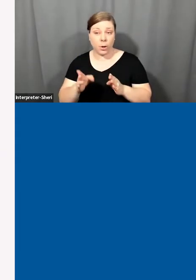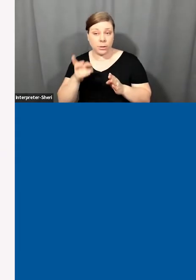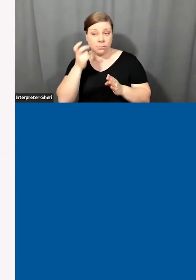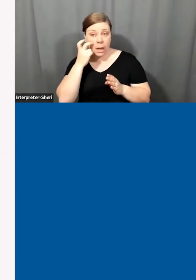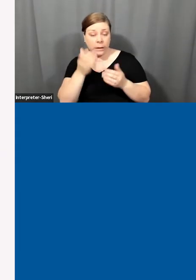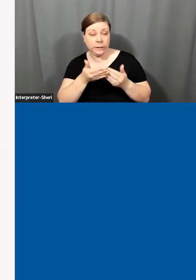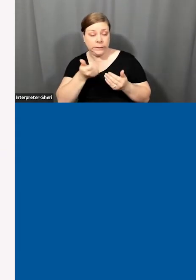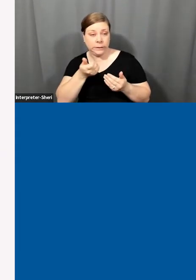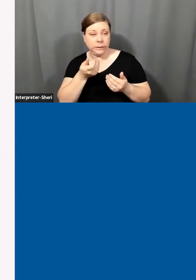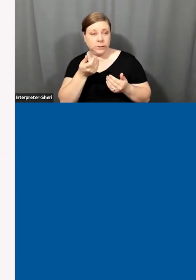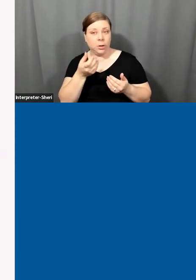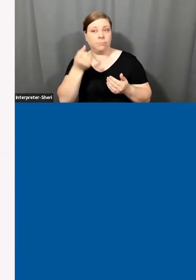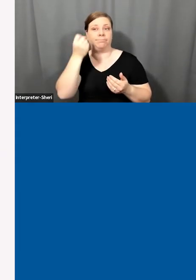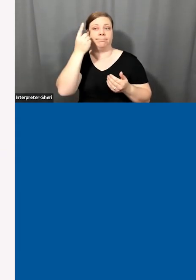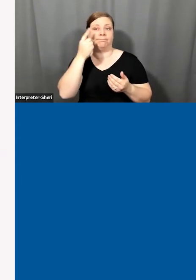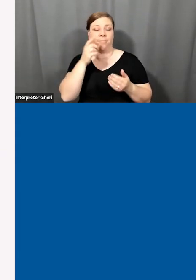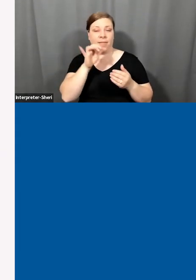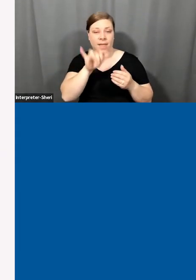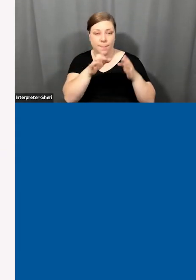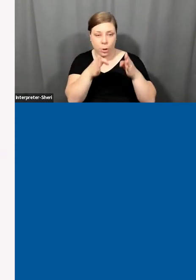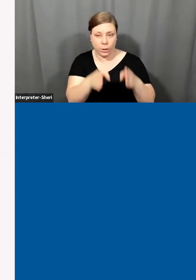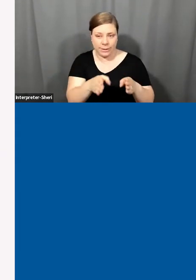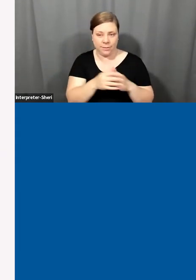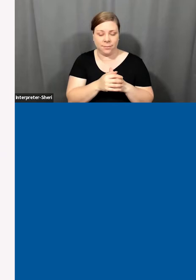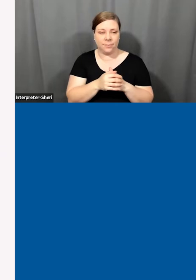and I'm all for affirming identities.